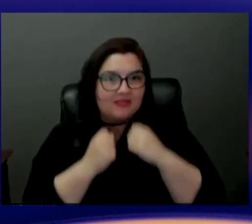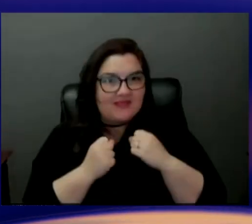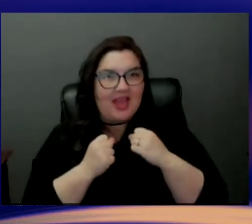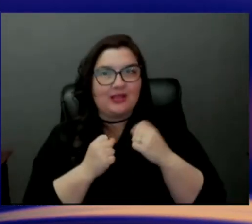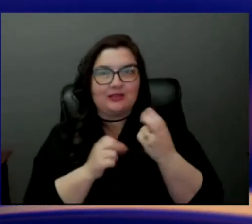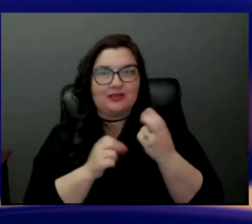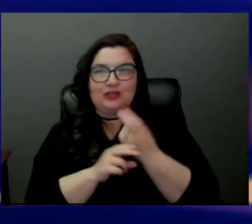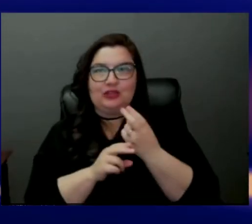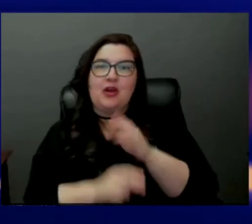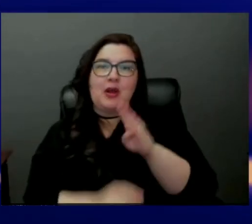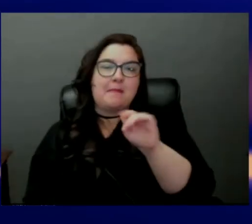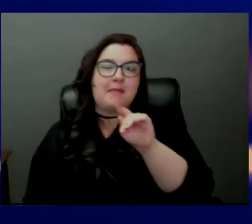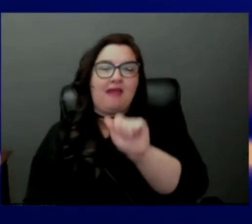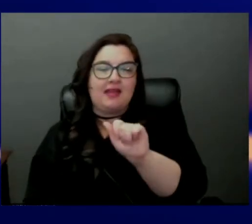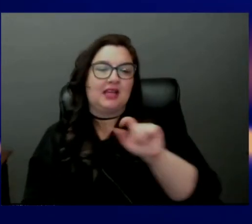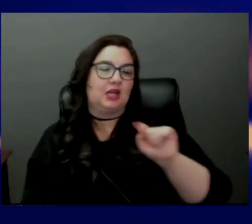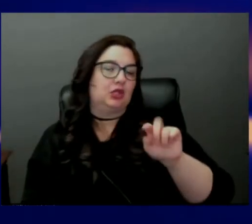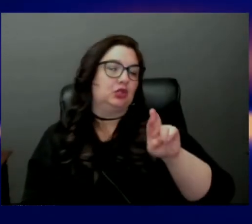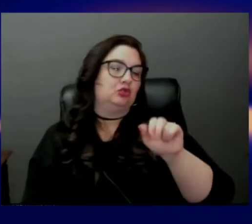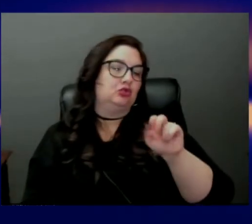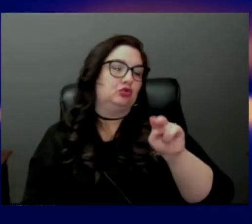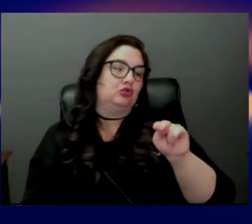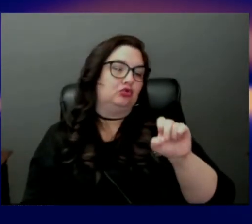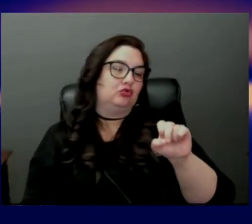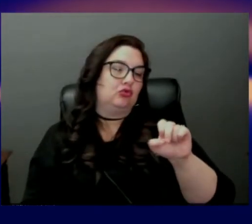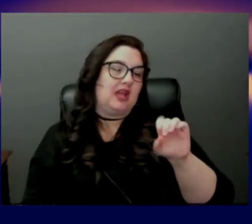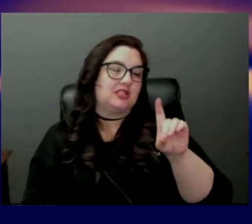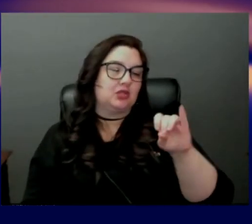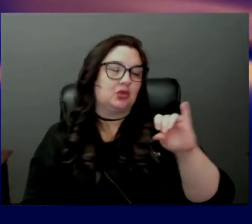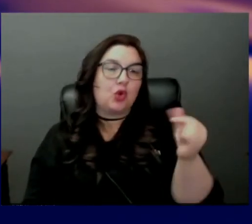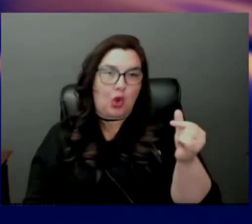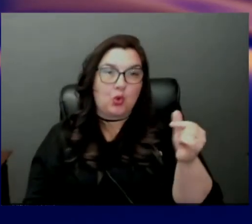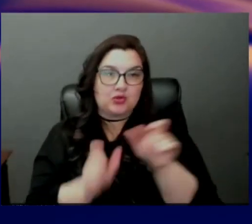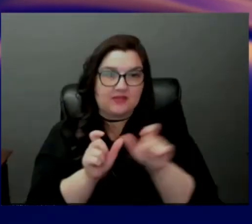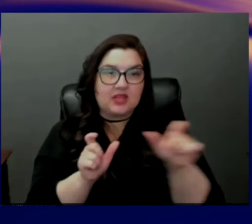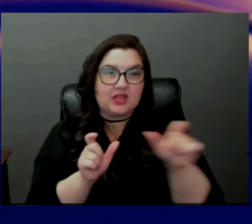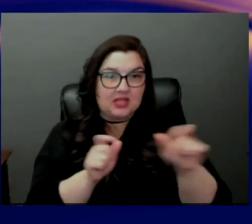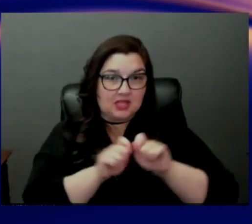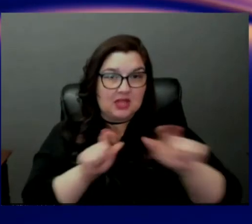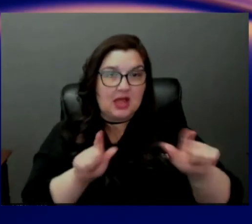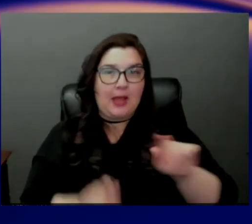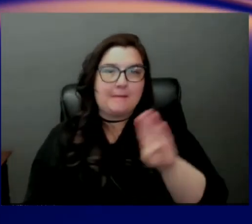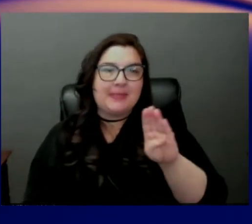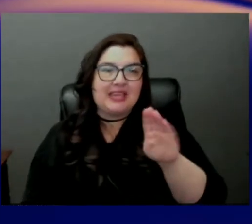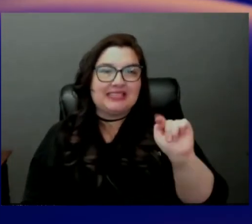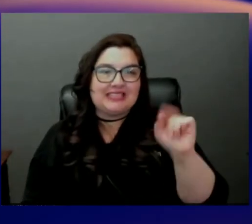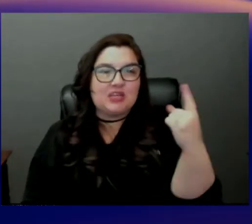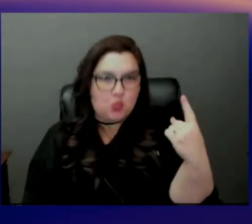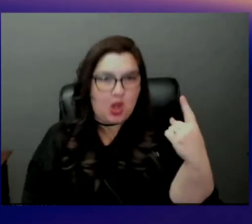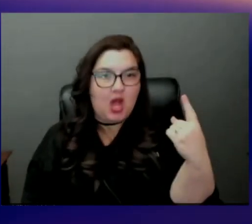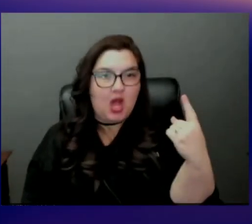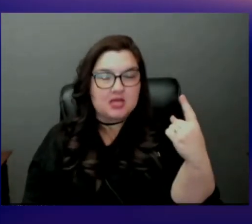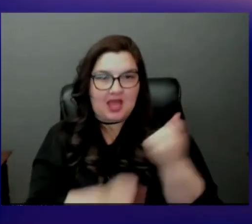So we launched an instance there called BT one, last fall. That has seemed really good,